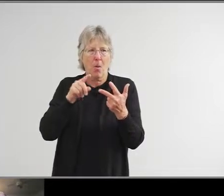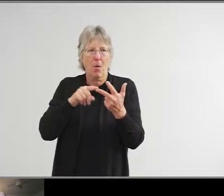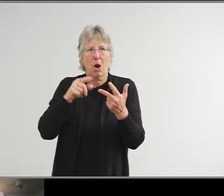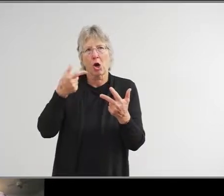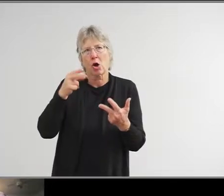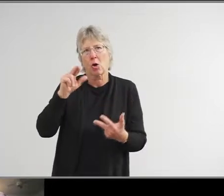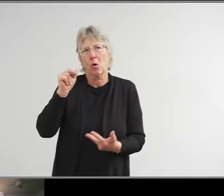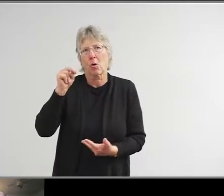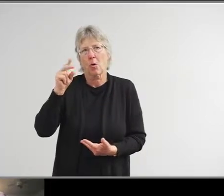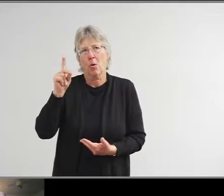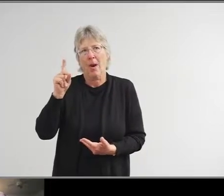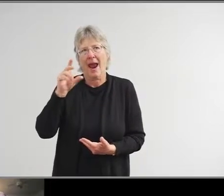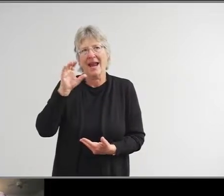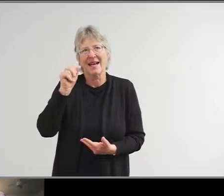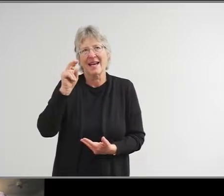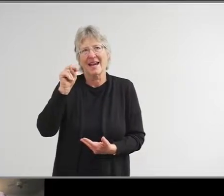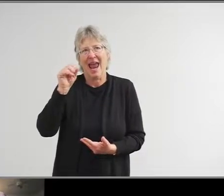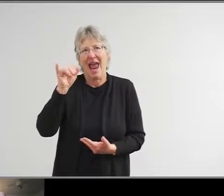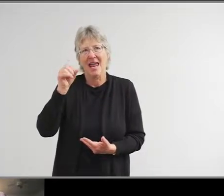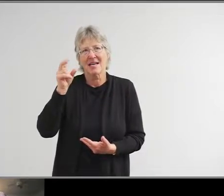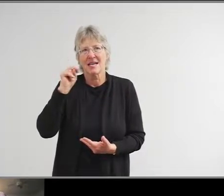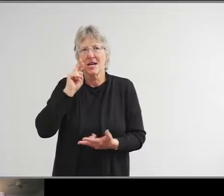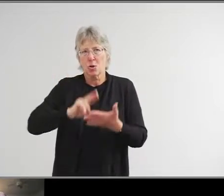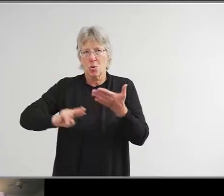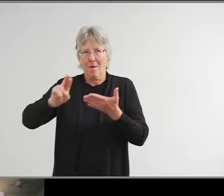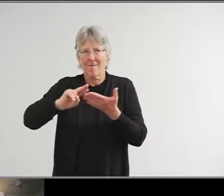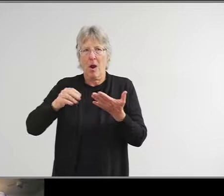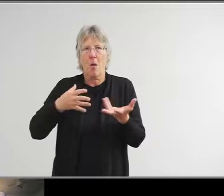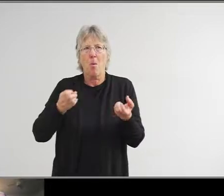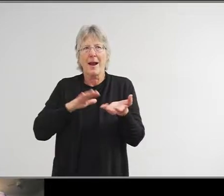And with that I want to get my PhD